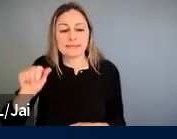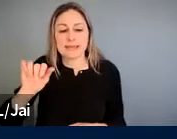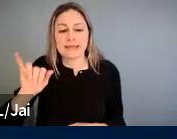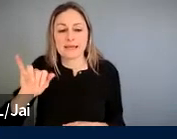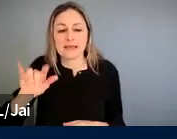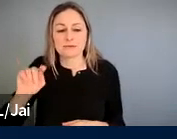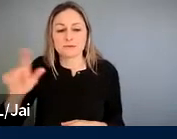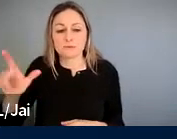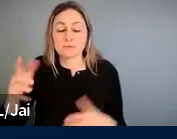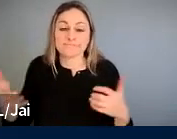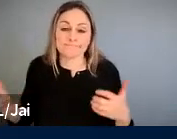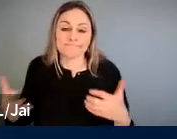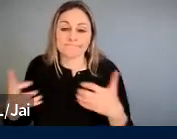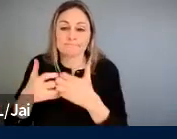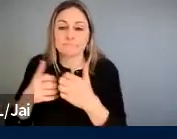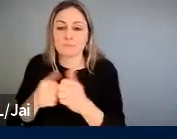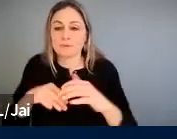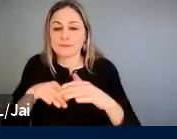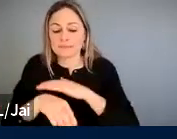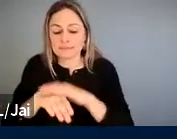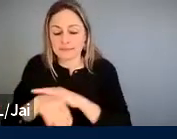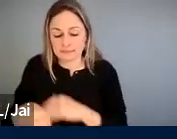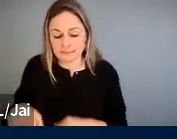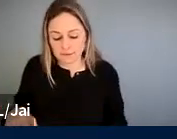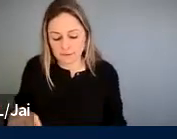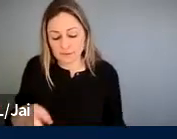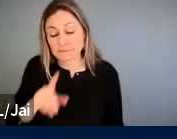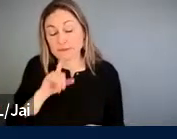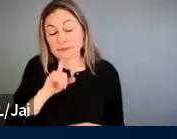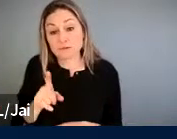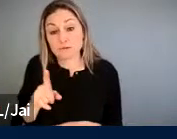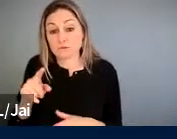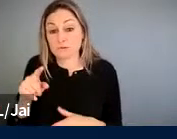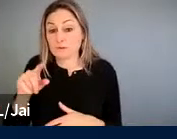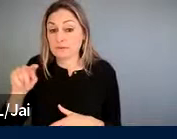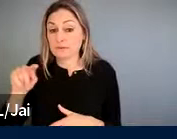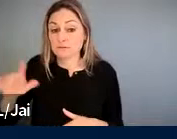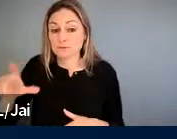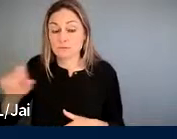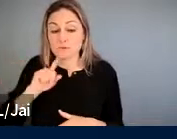compatible with accessibility, making sure that those tools are accessible and compatible